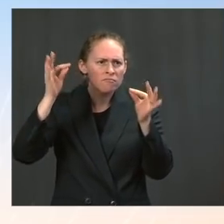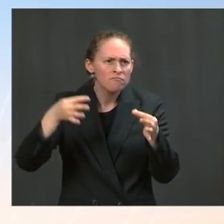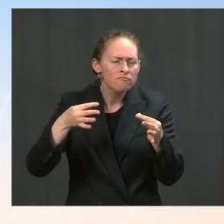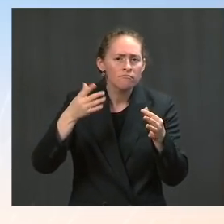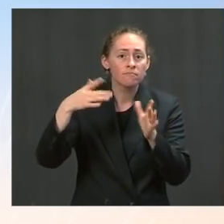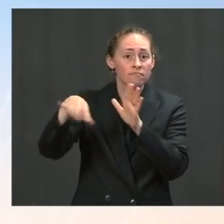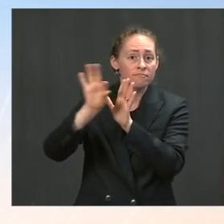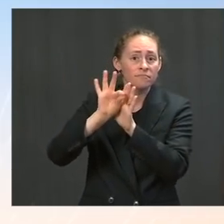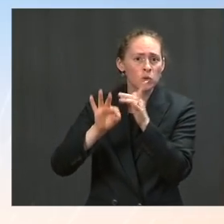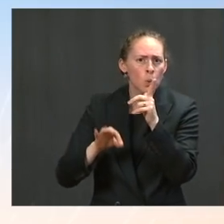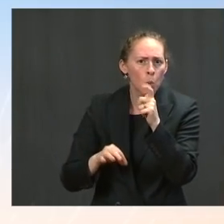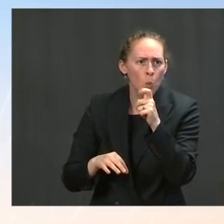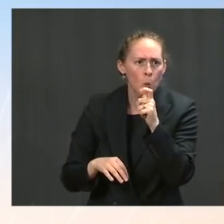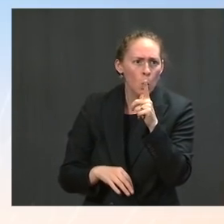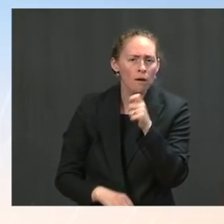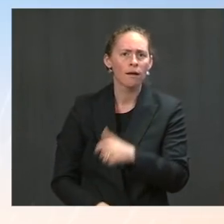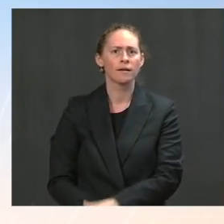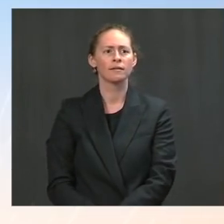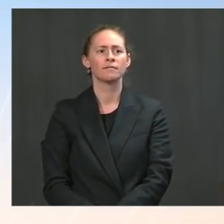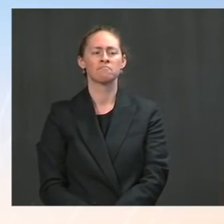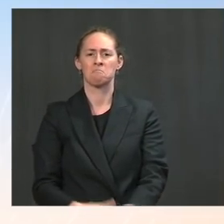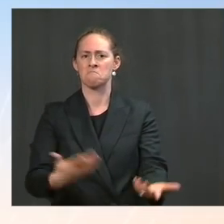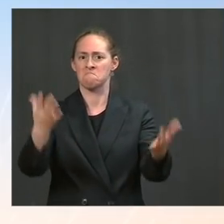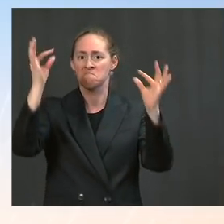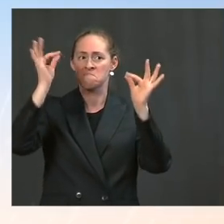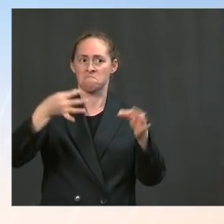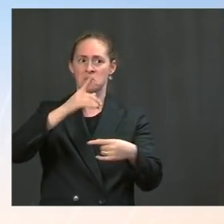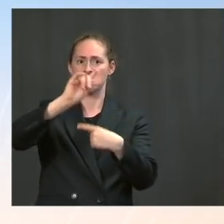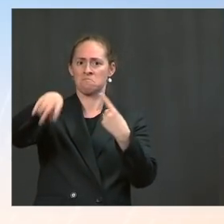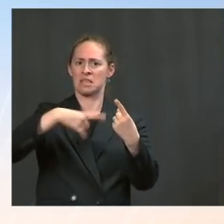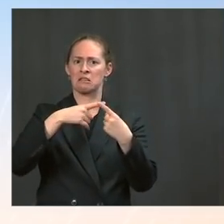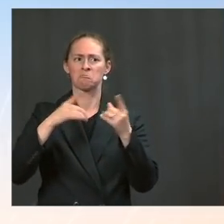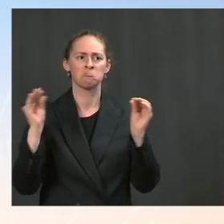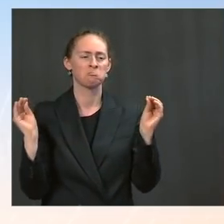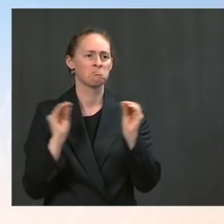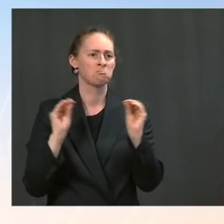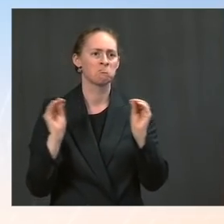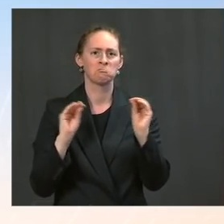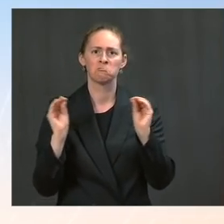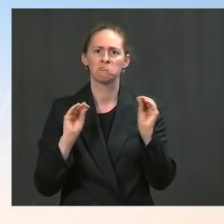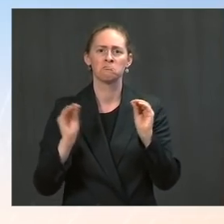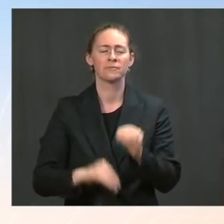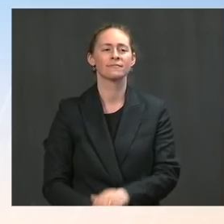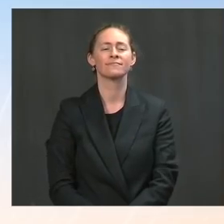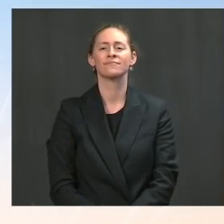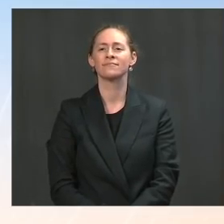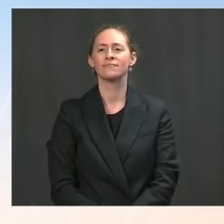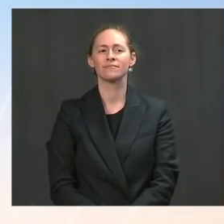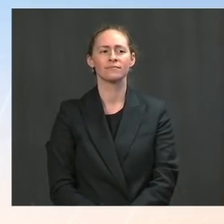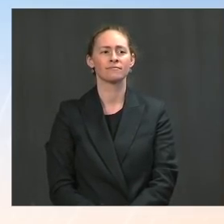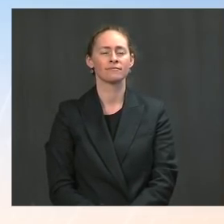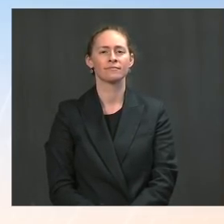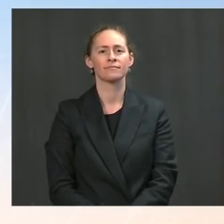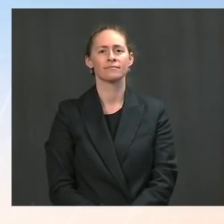when his -- his service is -- will need to be reviewed or determined. The Press: Can I do a quick follow-up on that? Ms. Psaki: Go ahead. Let me just get around. Let me just get around. Let me just get around.